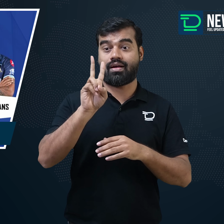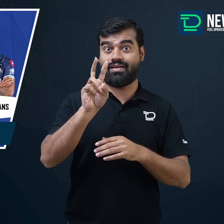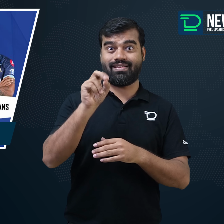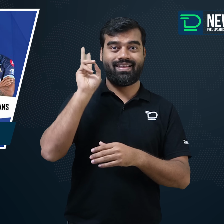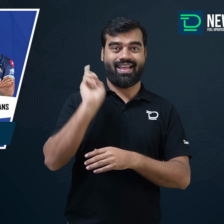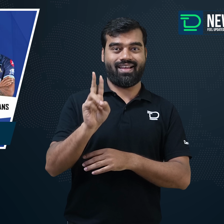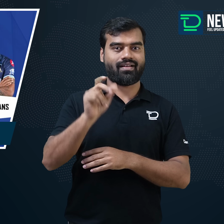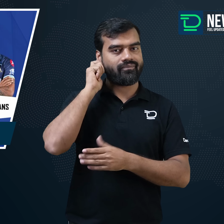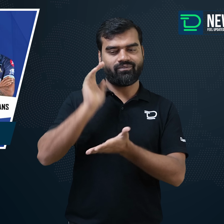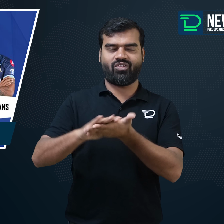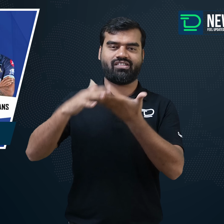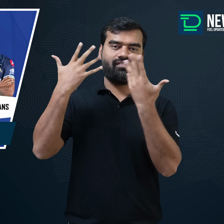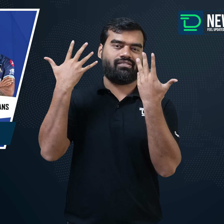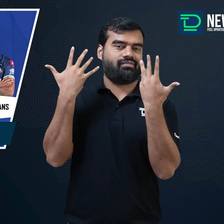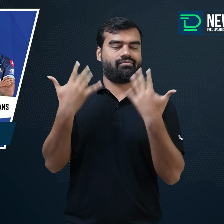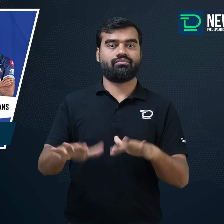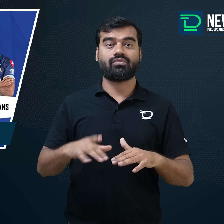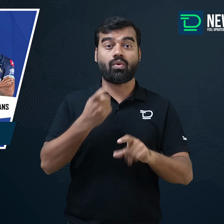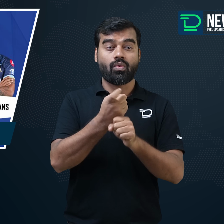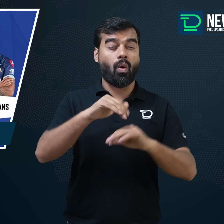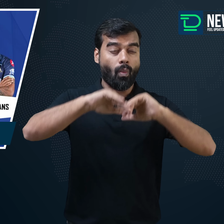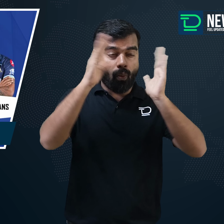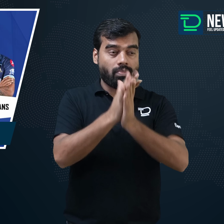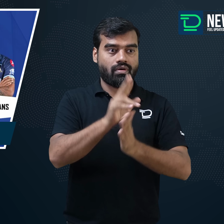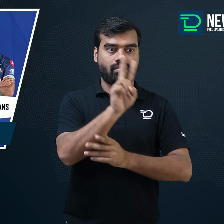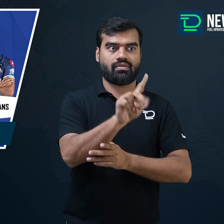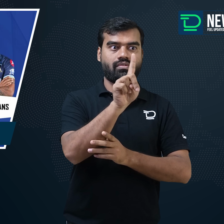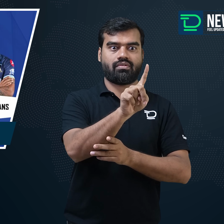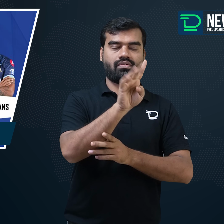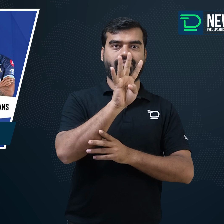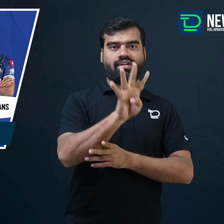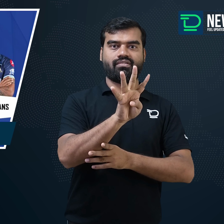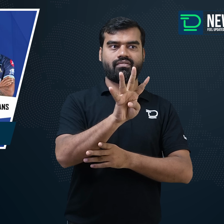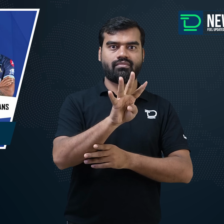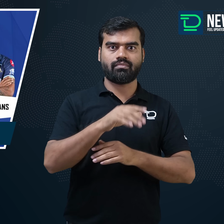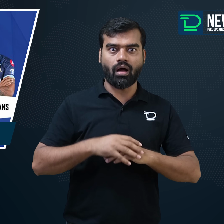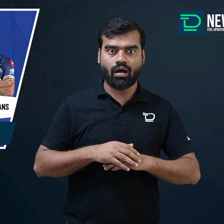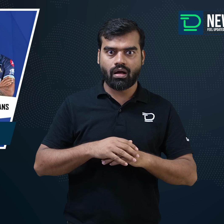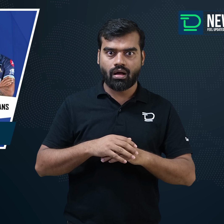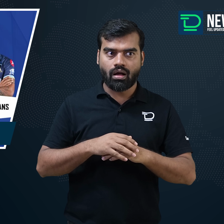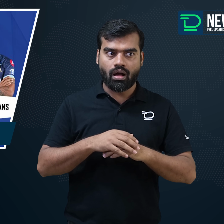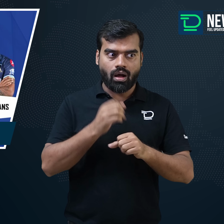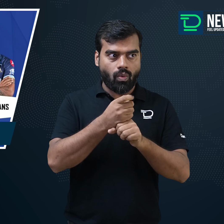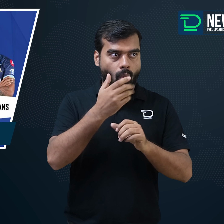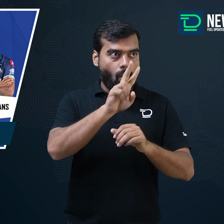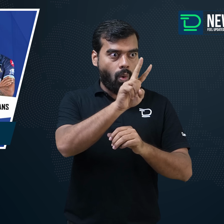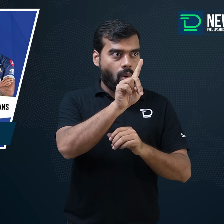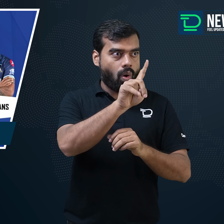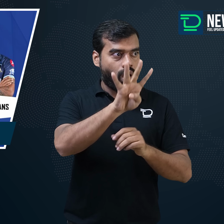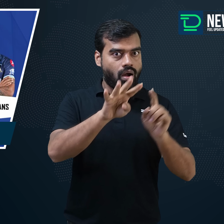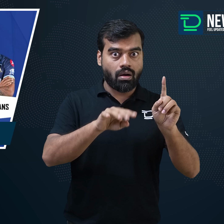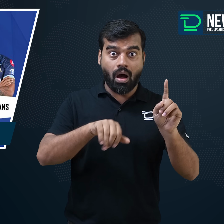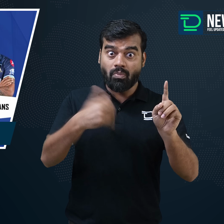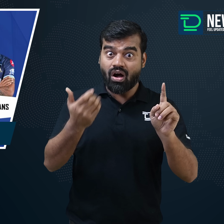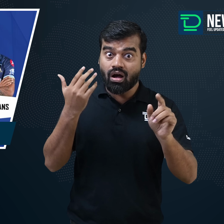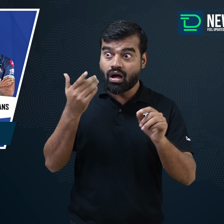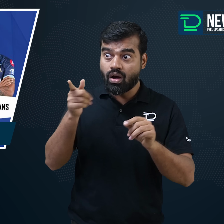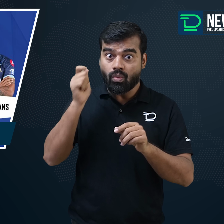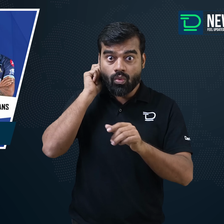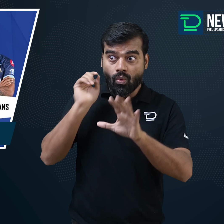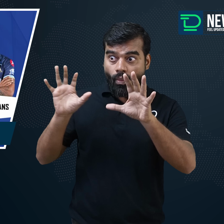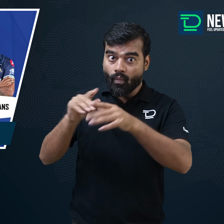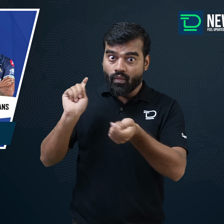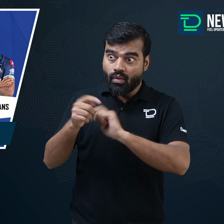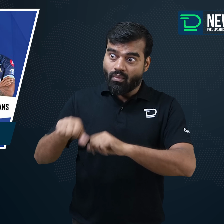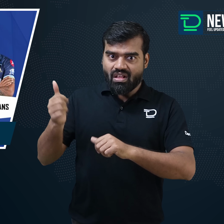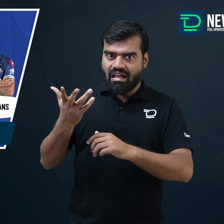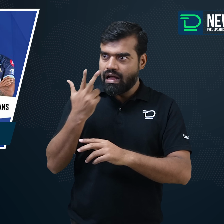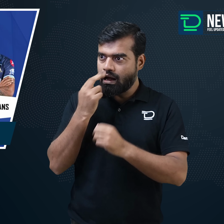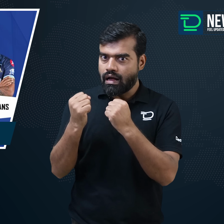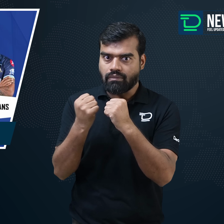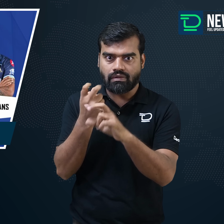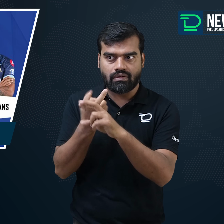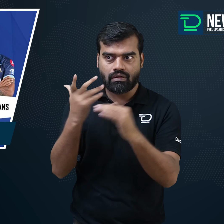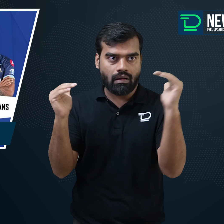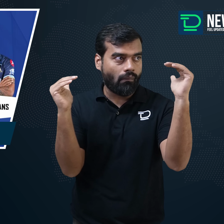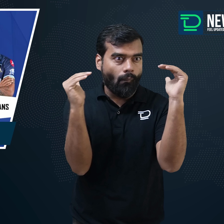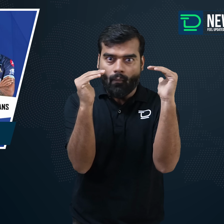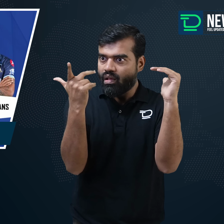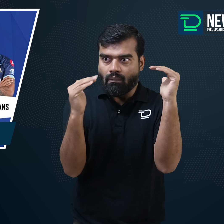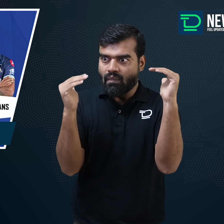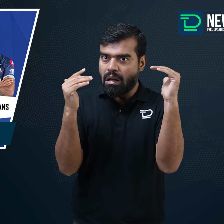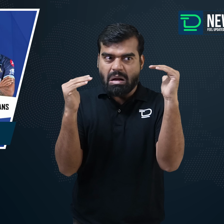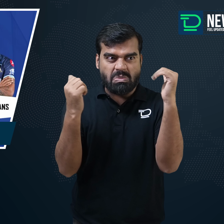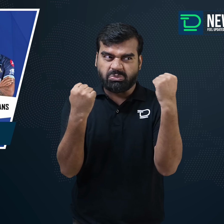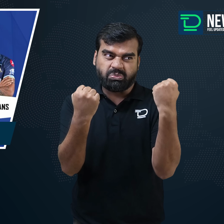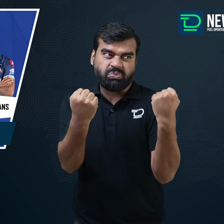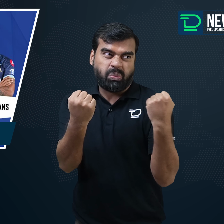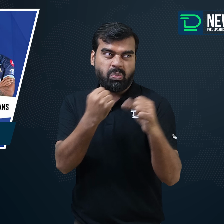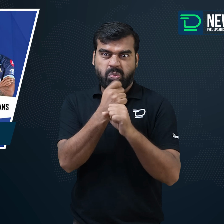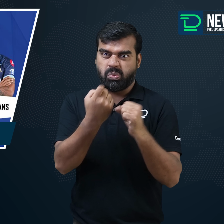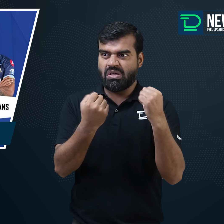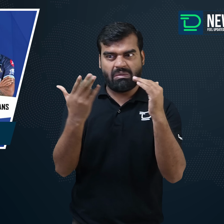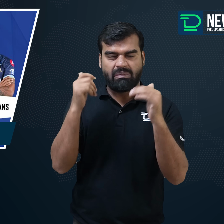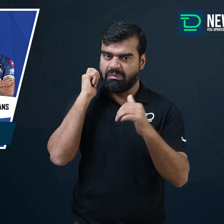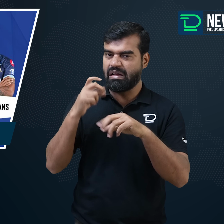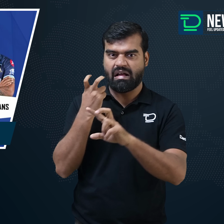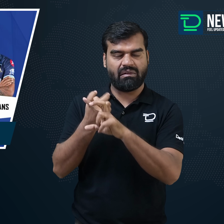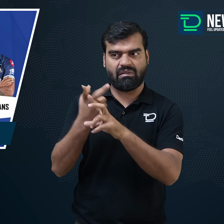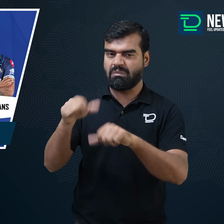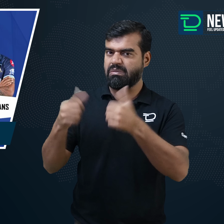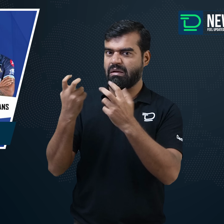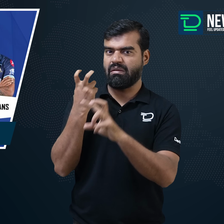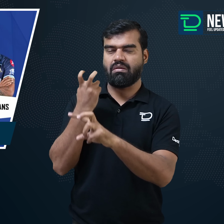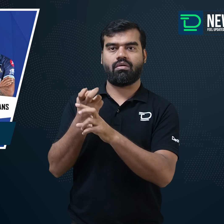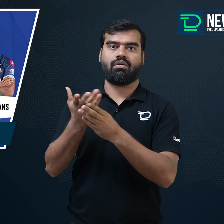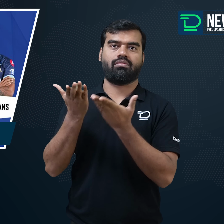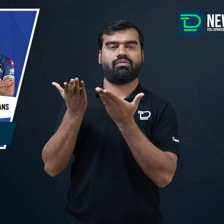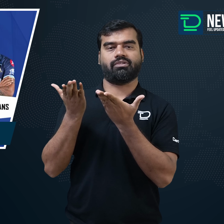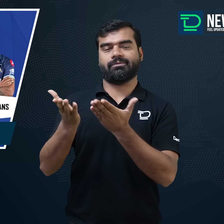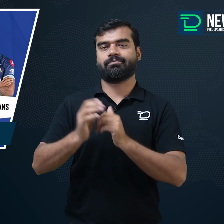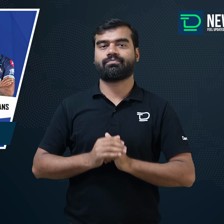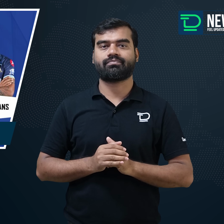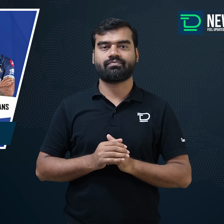At the end of 20 overs, Gujarat team scored 214 runs. It was a hard score for CSK to win the match.